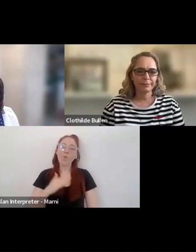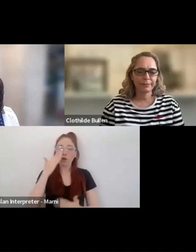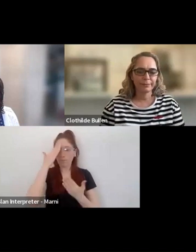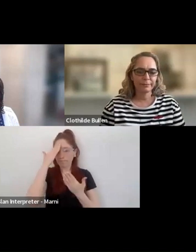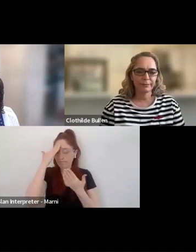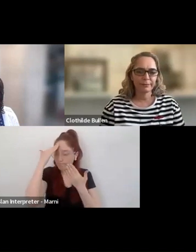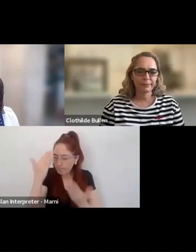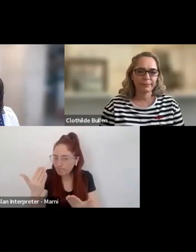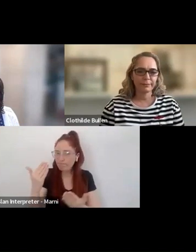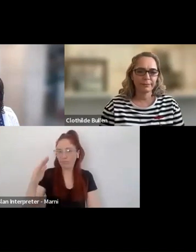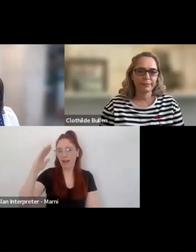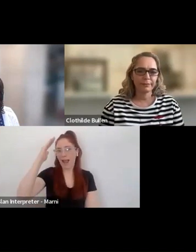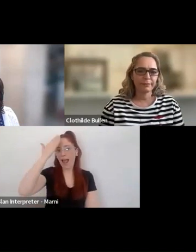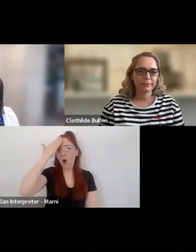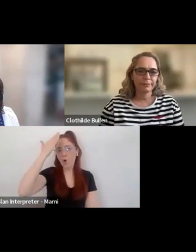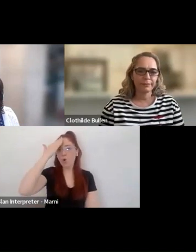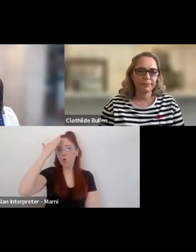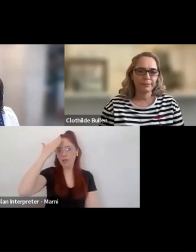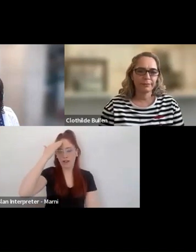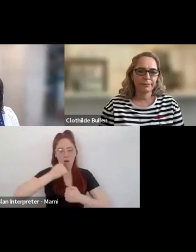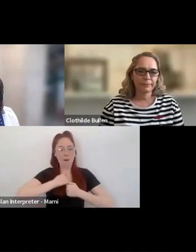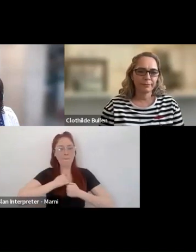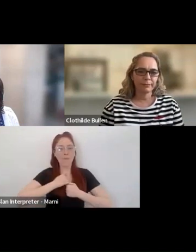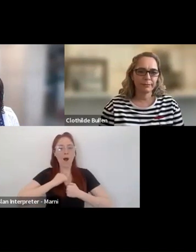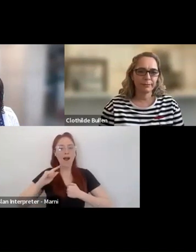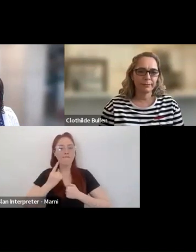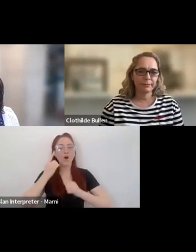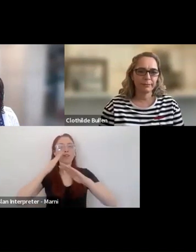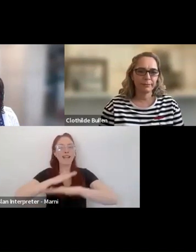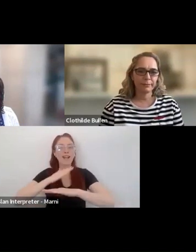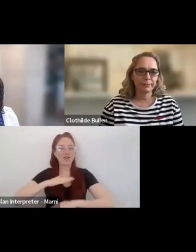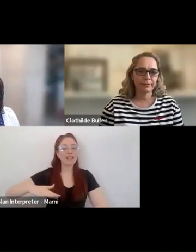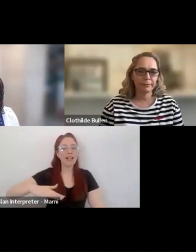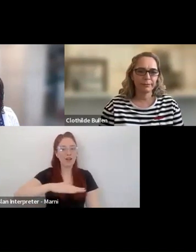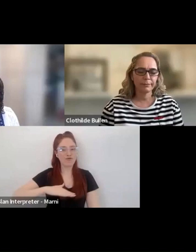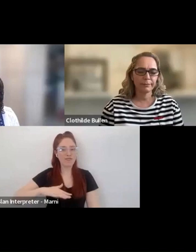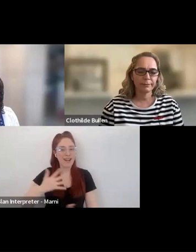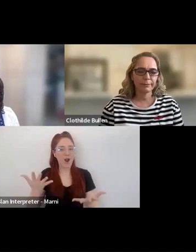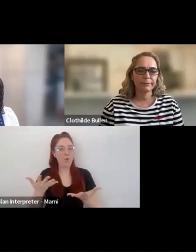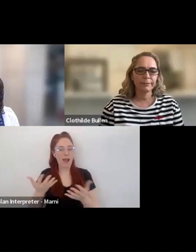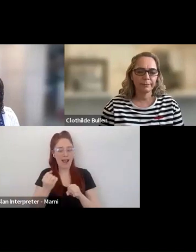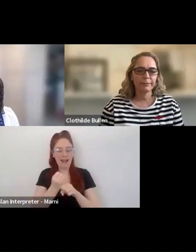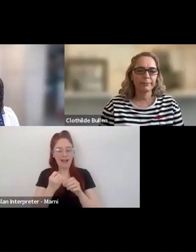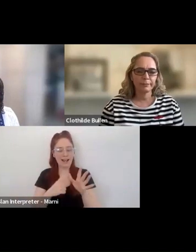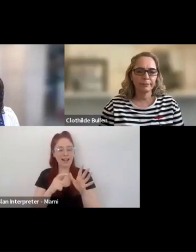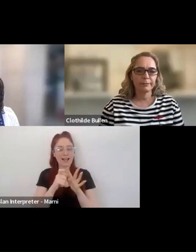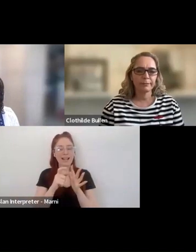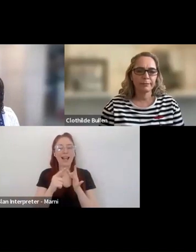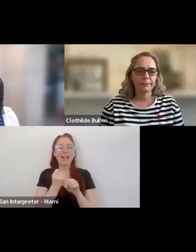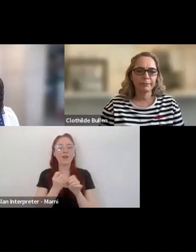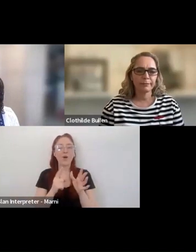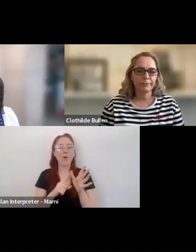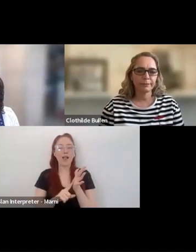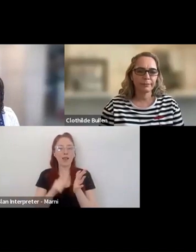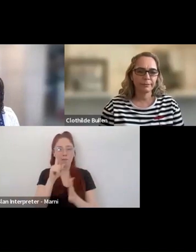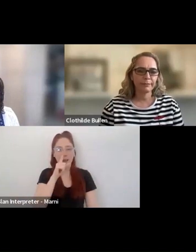elders of the Country that I'm on today I'm on the lands of the Gadigal people of the Eora nation, here in Warrane in